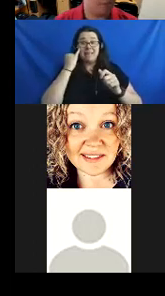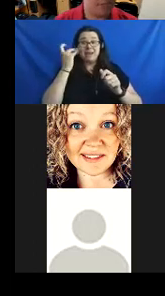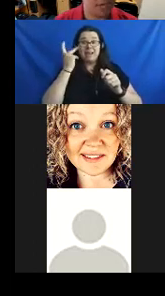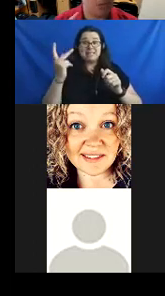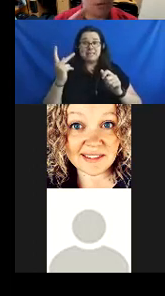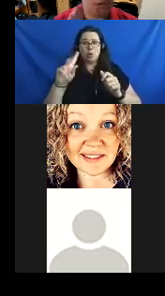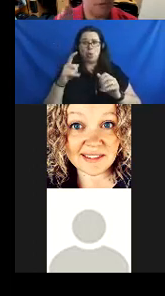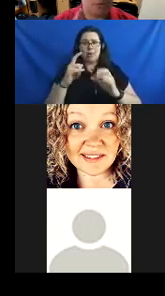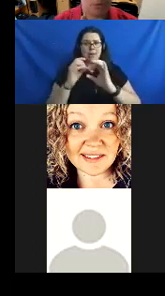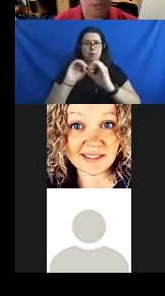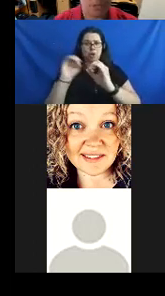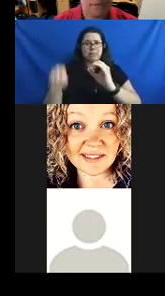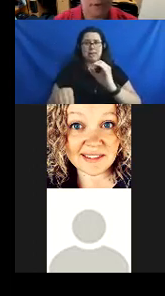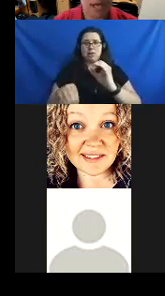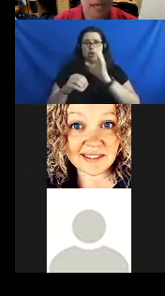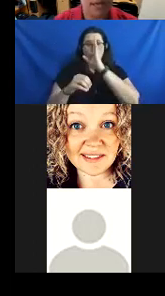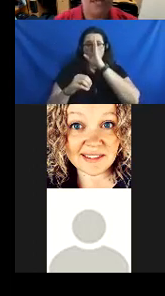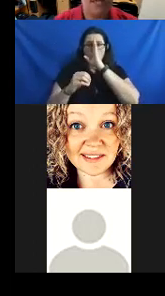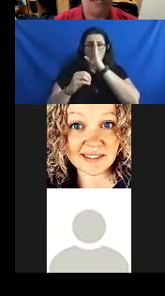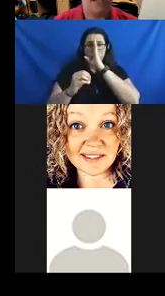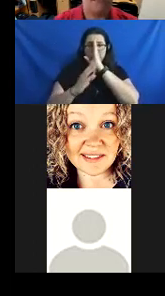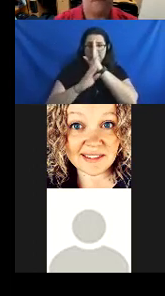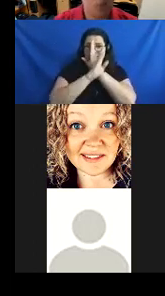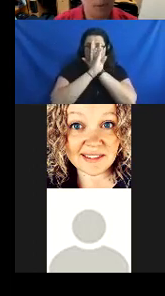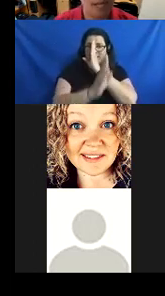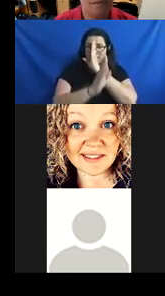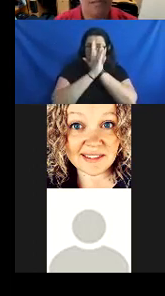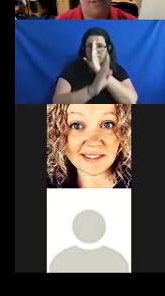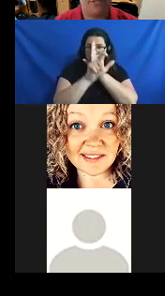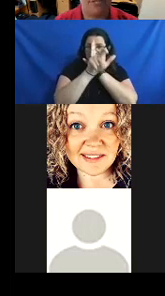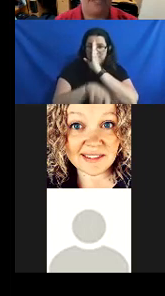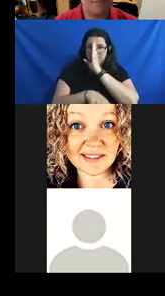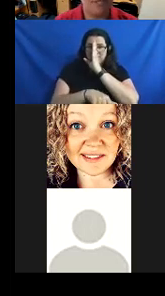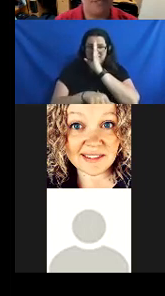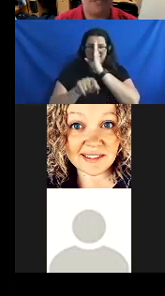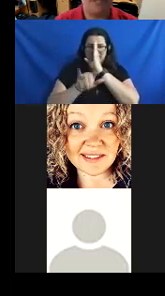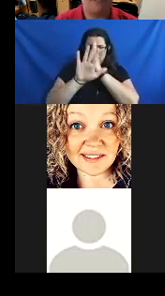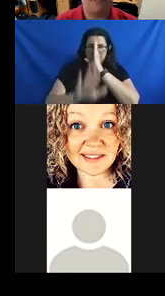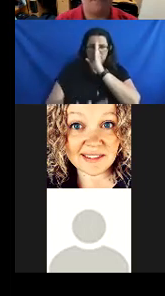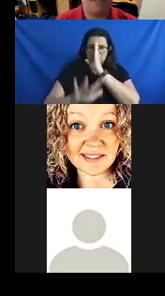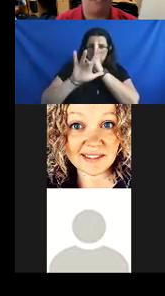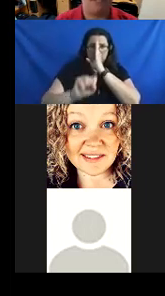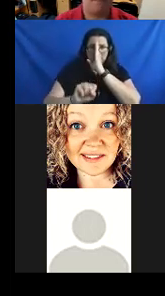PERCENT OR OUT A CERTAIN PERCENTAGE OUT OF THEIR EYE, MORE MAGNIFICATION IN SOME INSTANCES MAY MAKE IT MORE